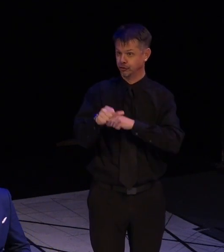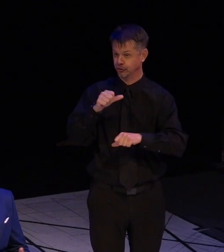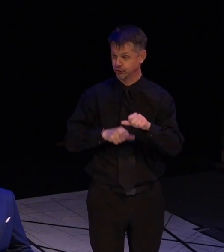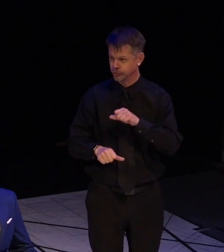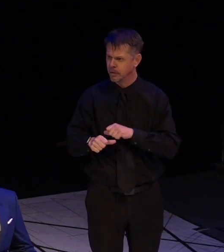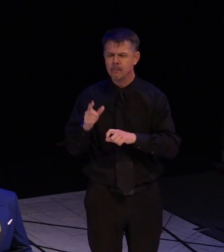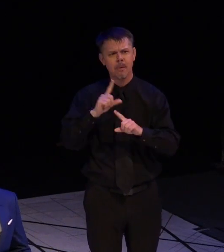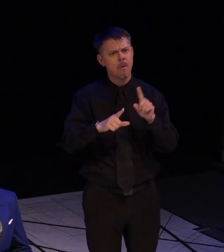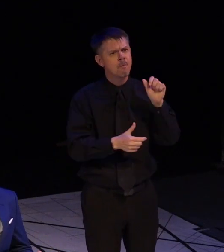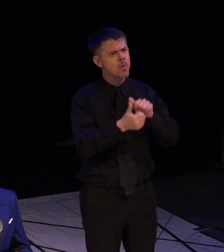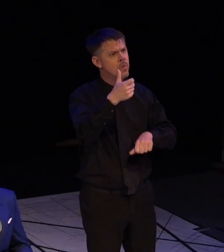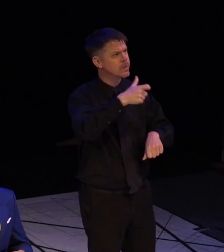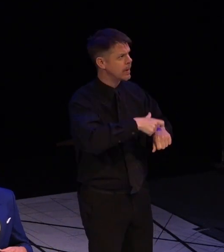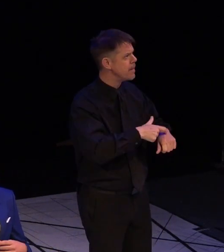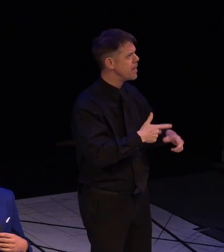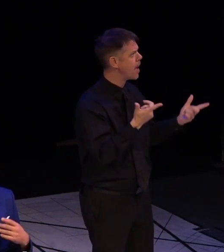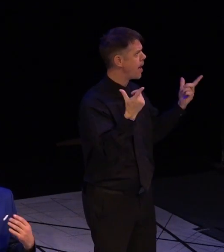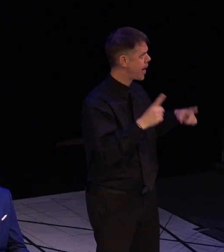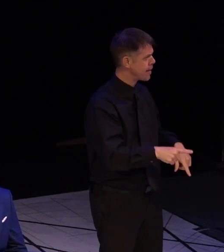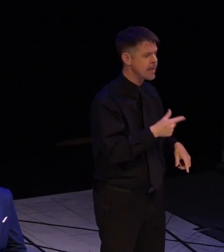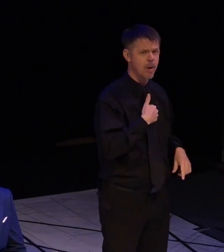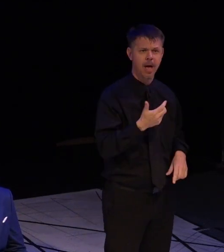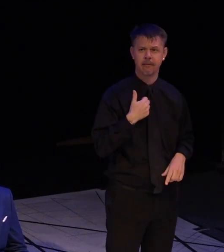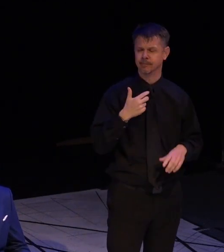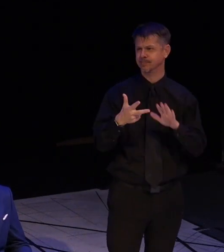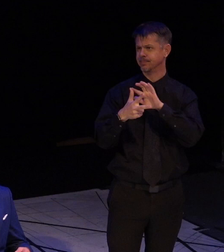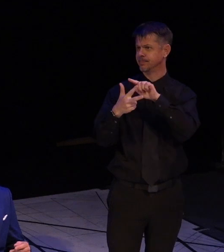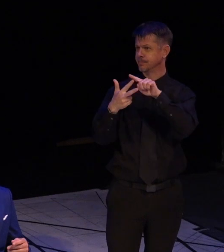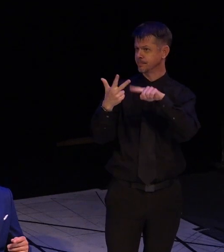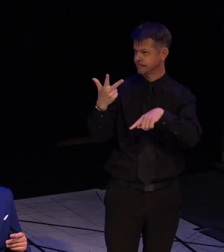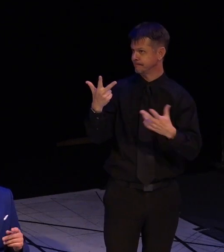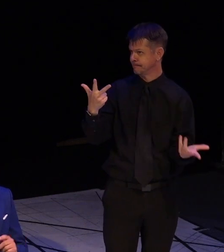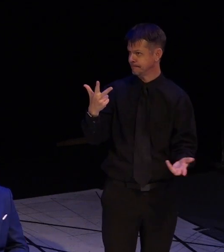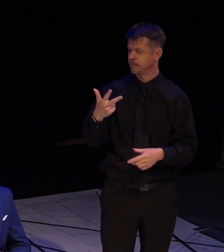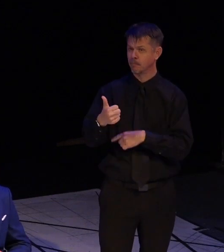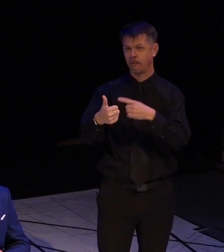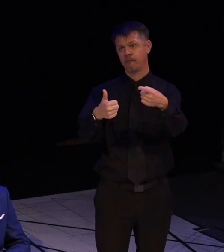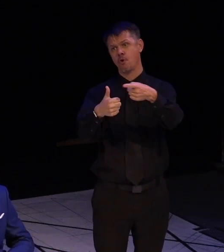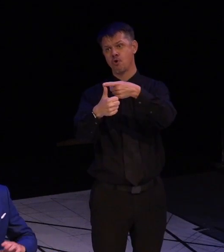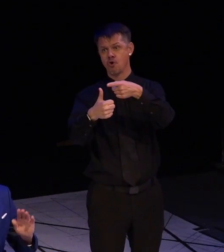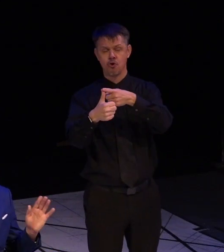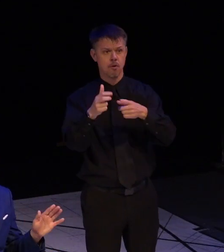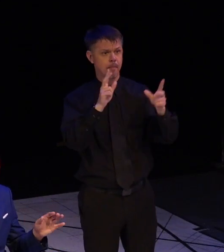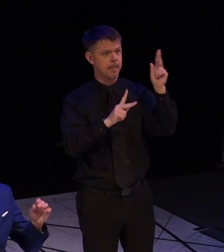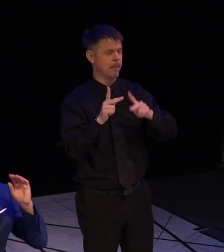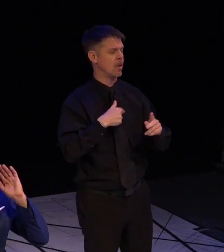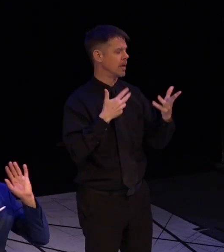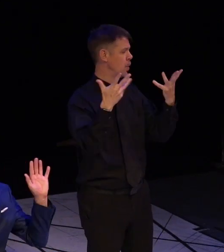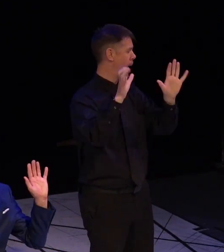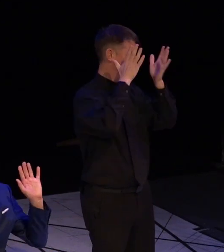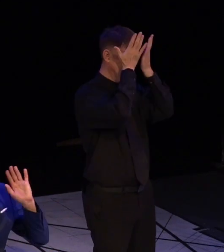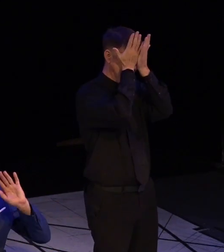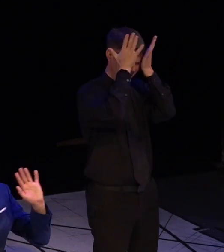Most time, what happens is, you get one of three things. So, one, people just don't wanna hear it. No, no, no, I don't wanna talk about it.